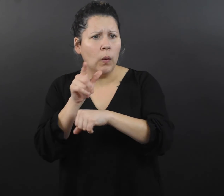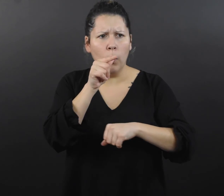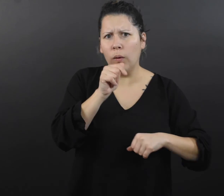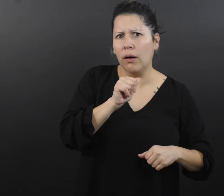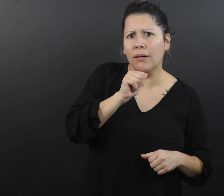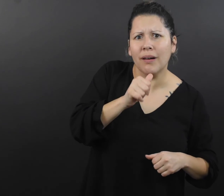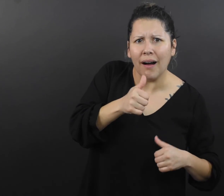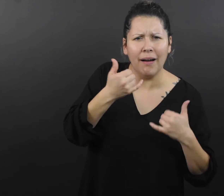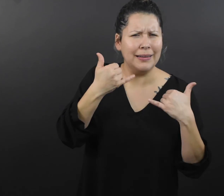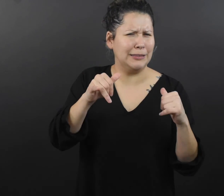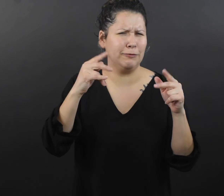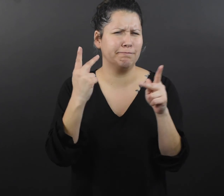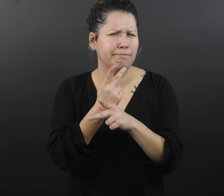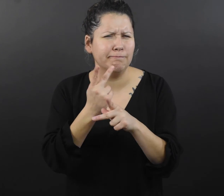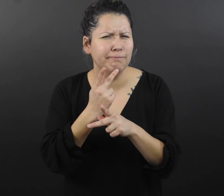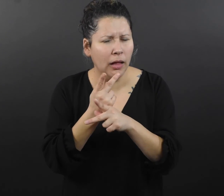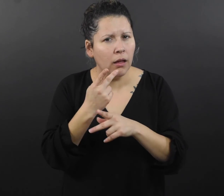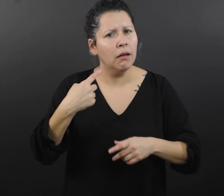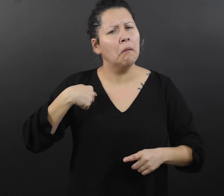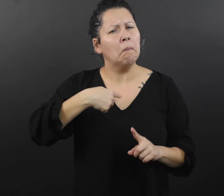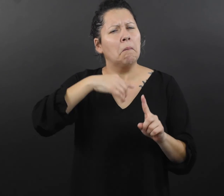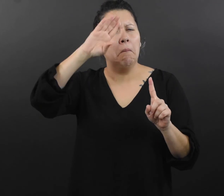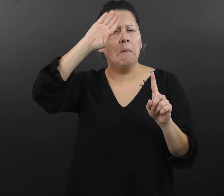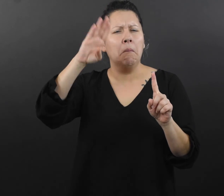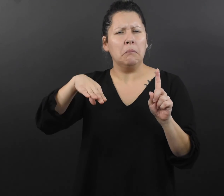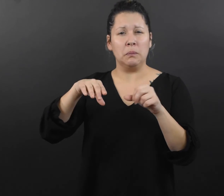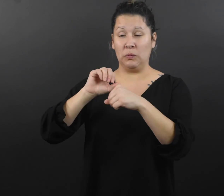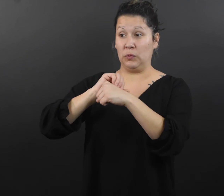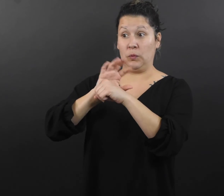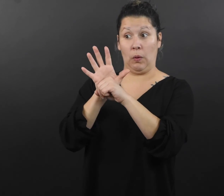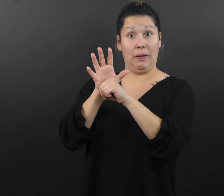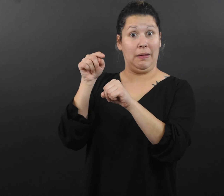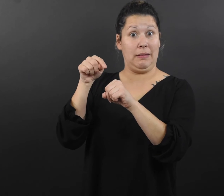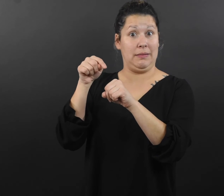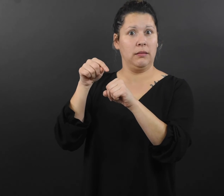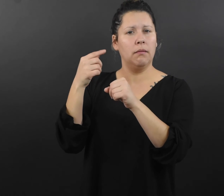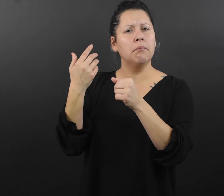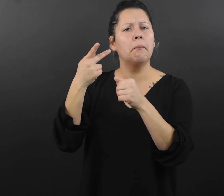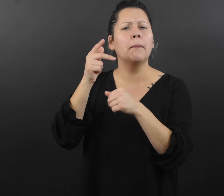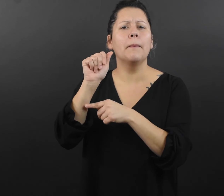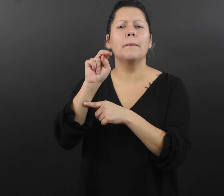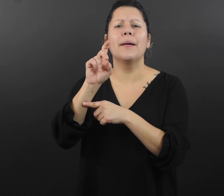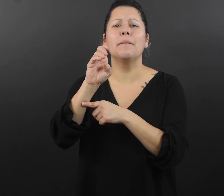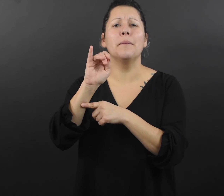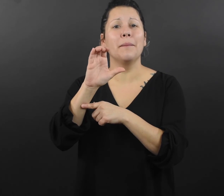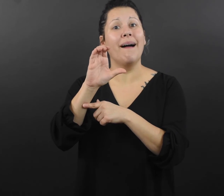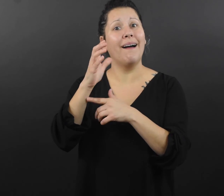we know that the COVID-19 pandemic has not had an equal impact on all Minnesota communities.